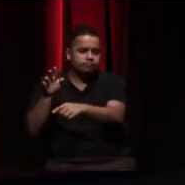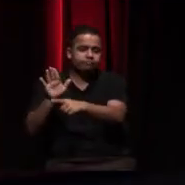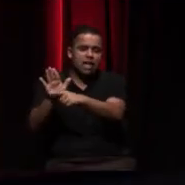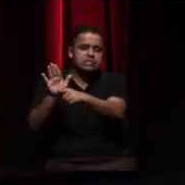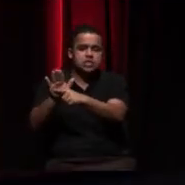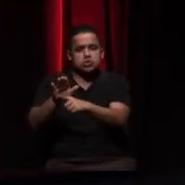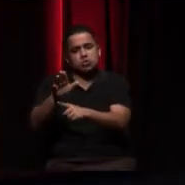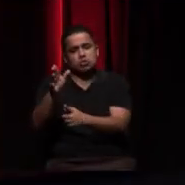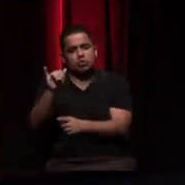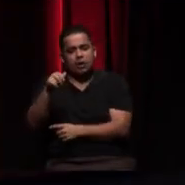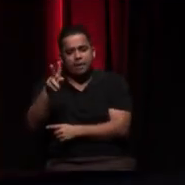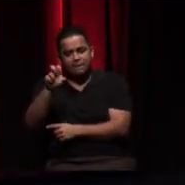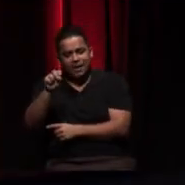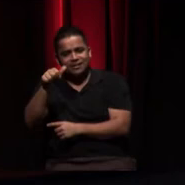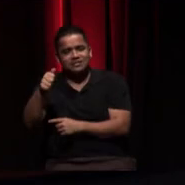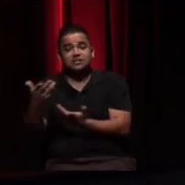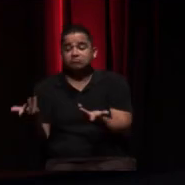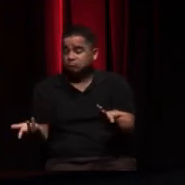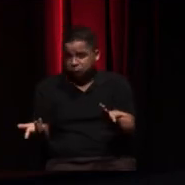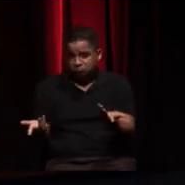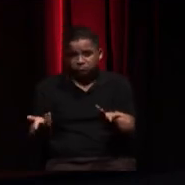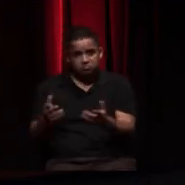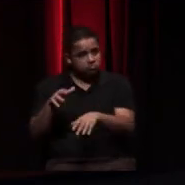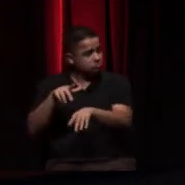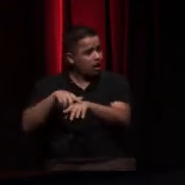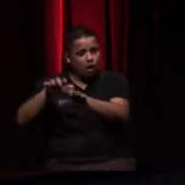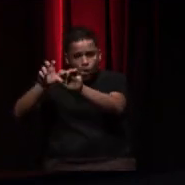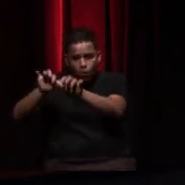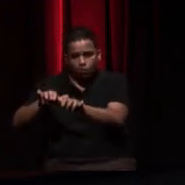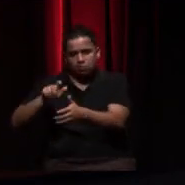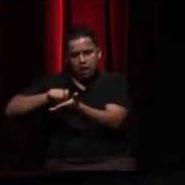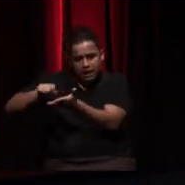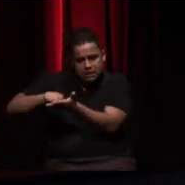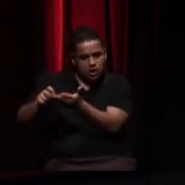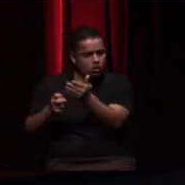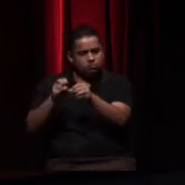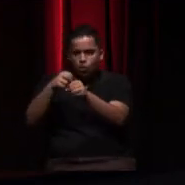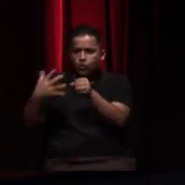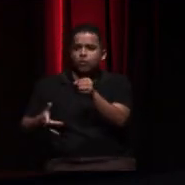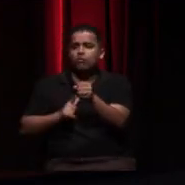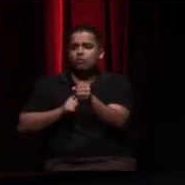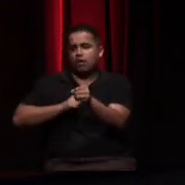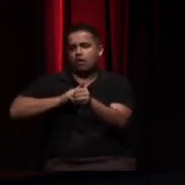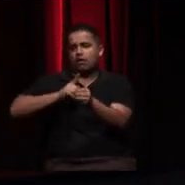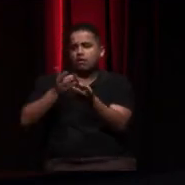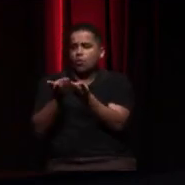Even more for content production purposes. Some qualities make up an investigative journalist